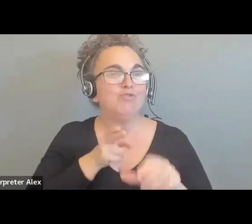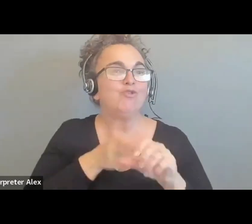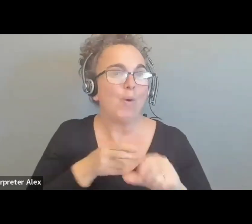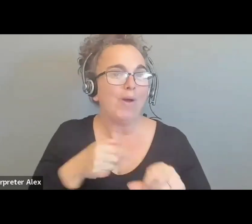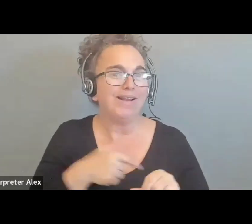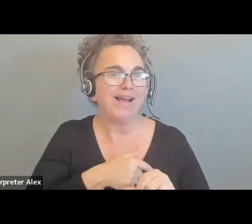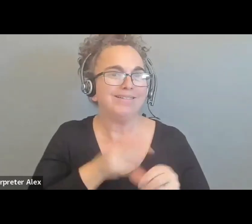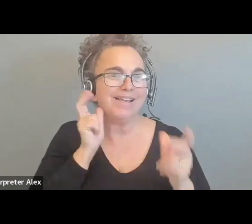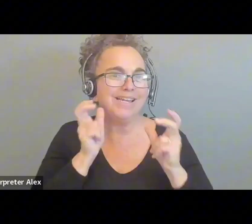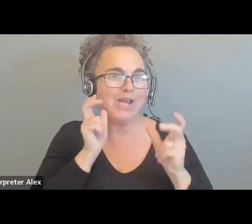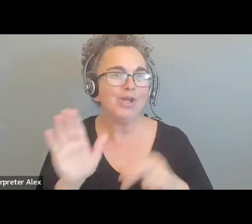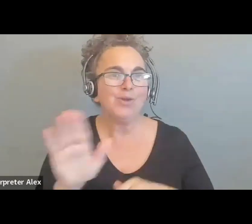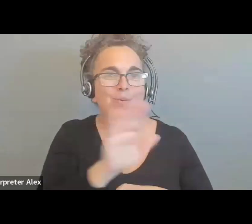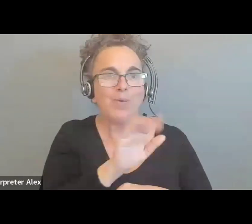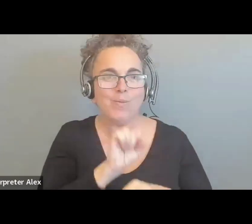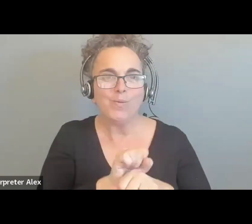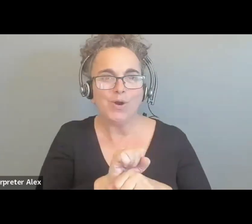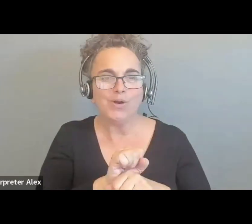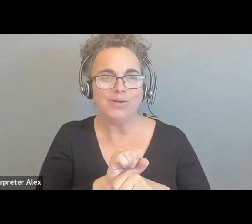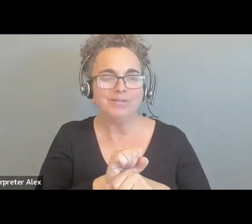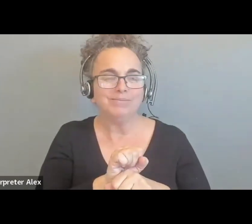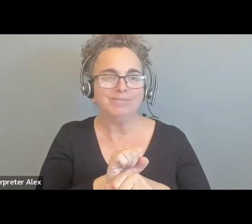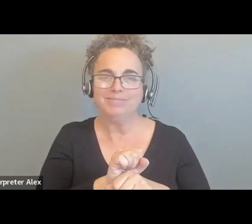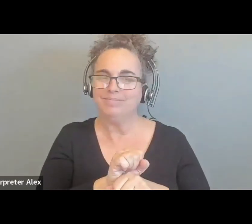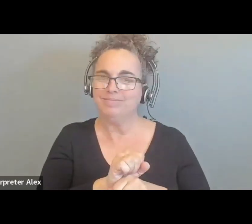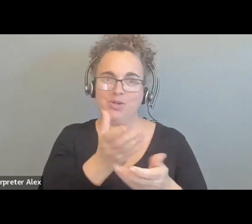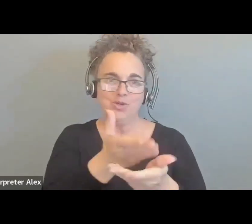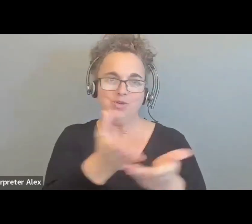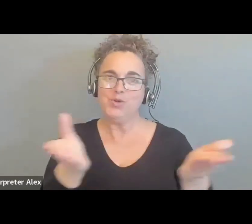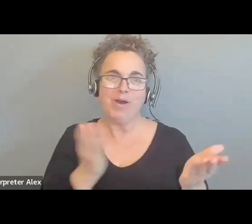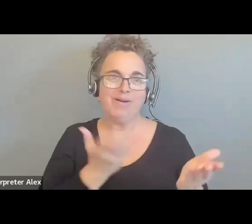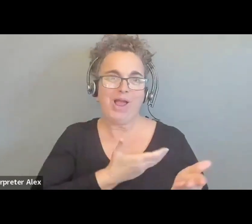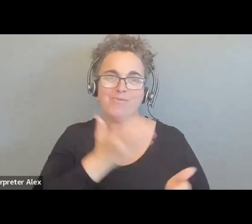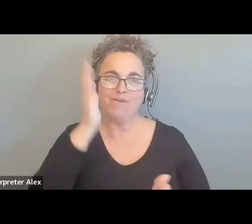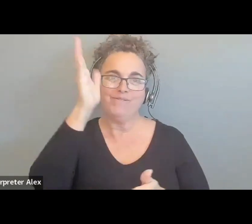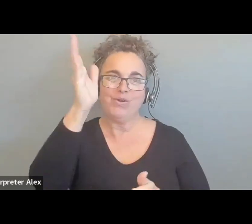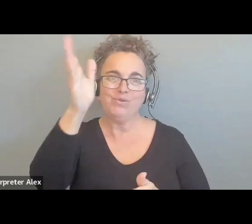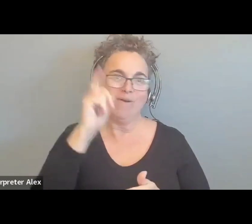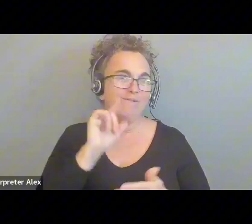that you're all doing. You are the future of this field of accessibility